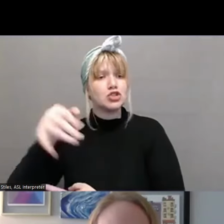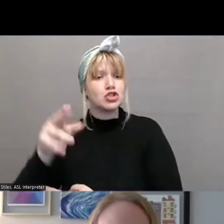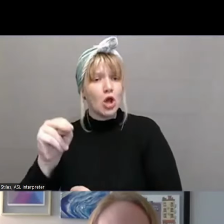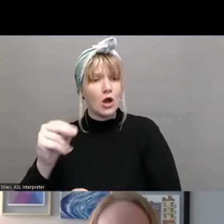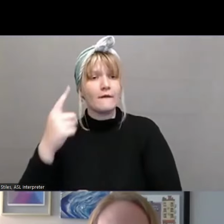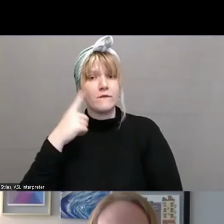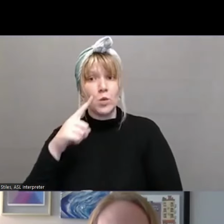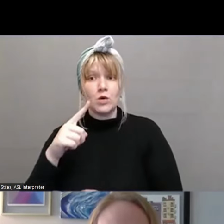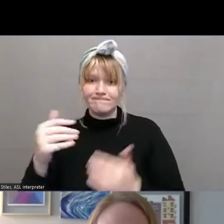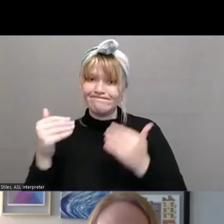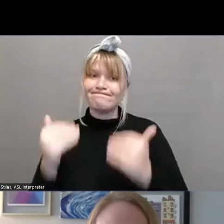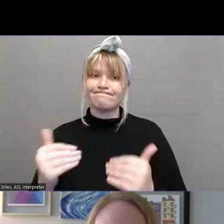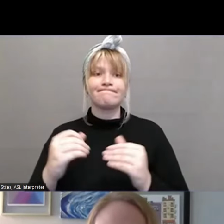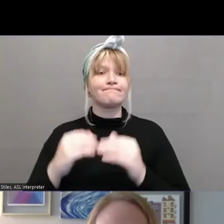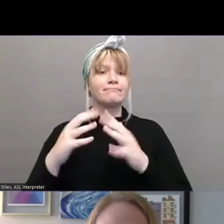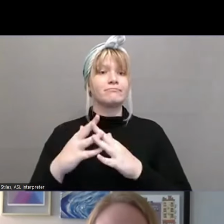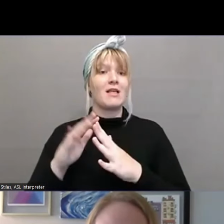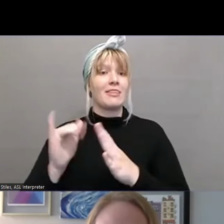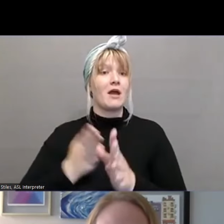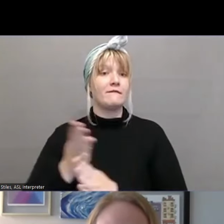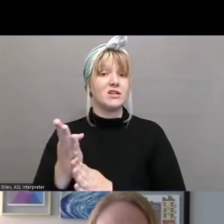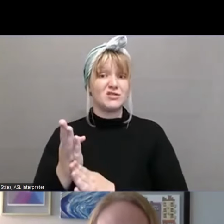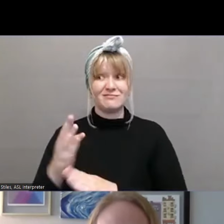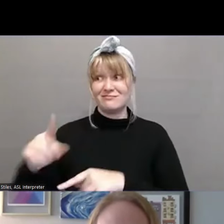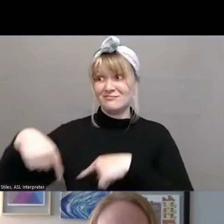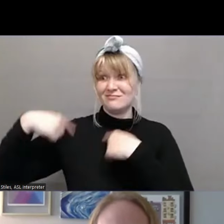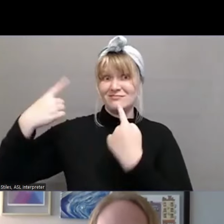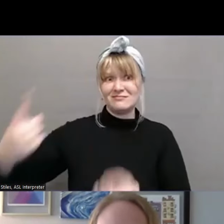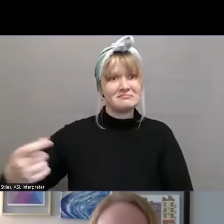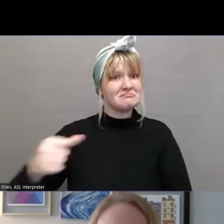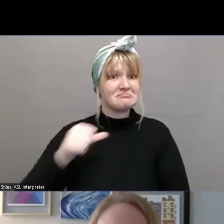even though it hasn’t traditionally been stepped into by their agency.